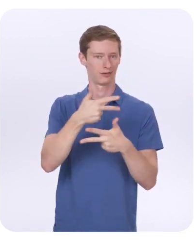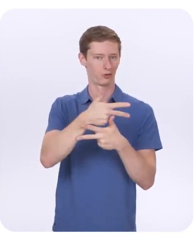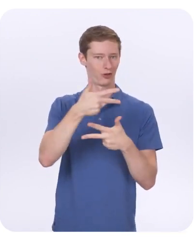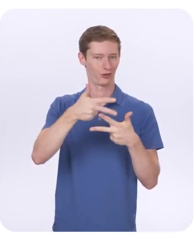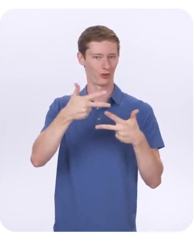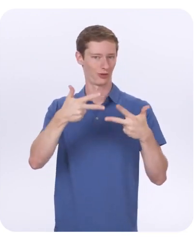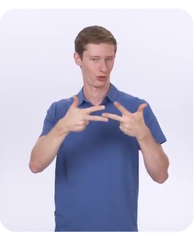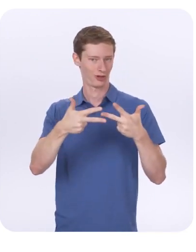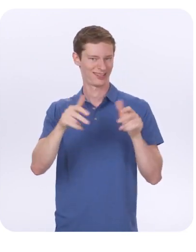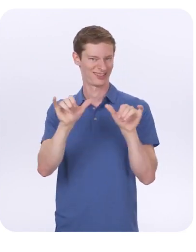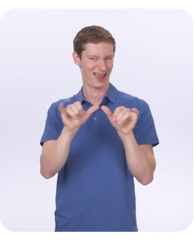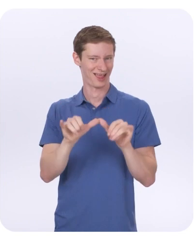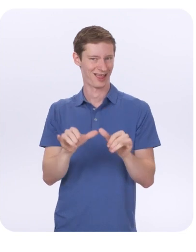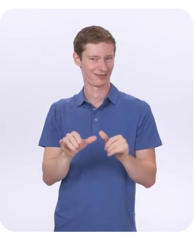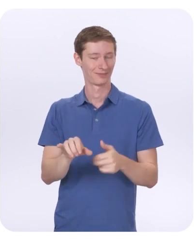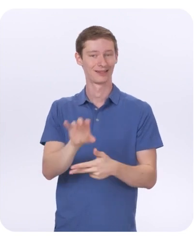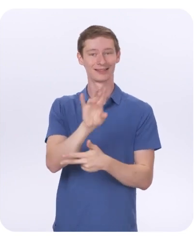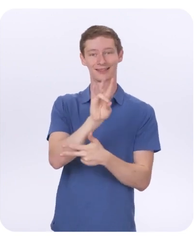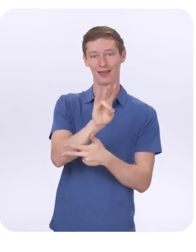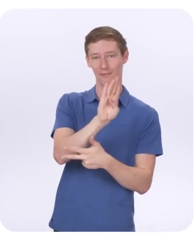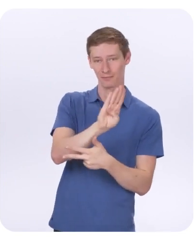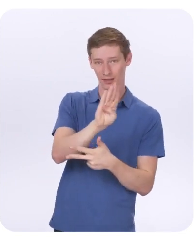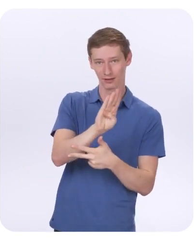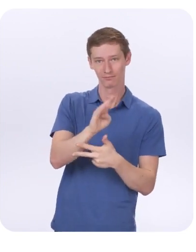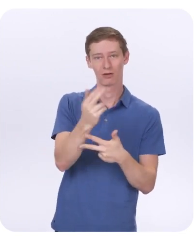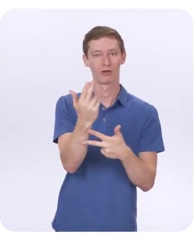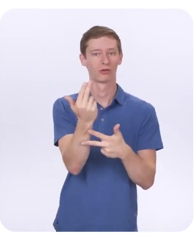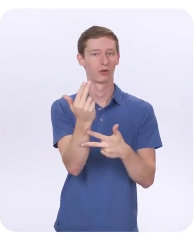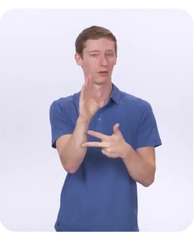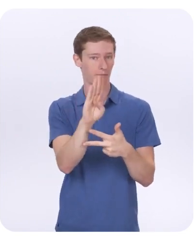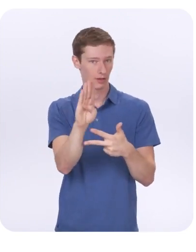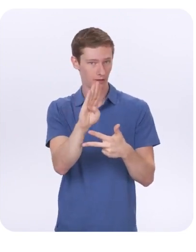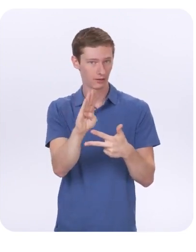Models of different sizes can basically be used for the same task,